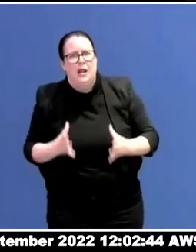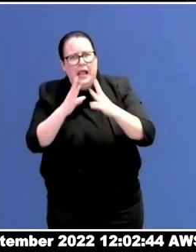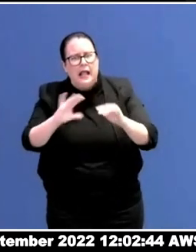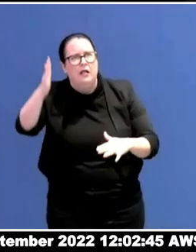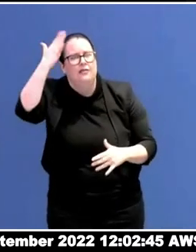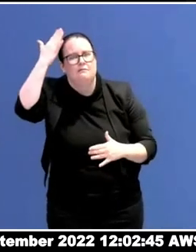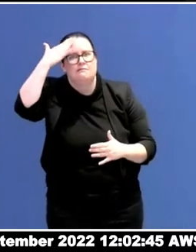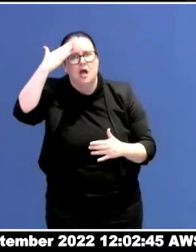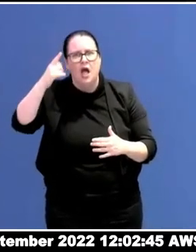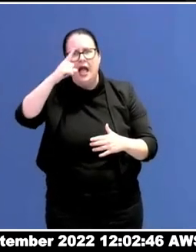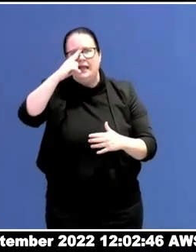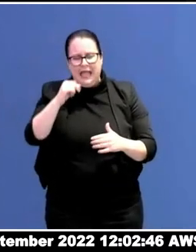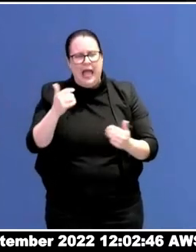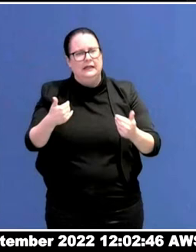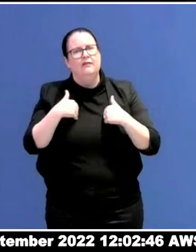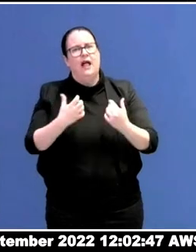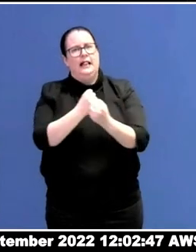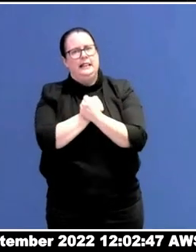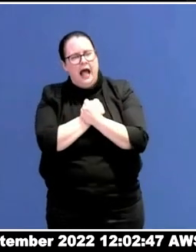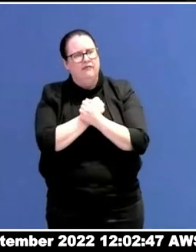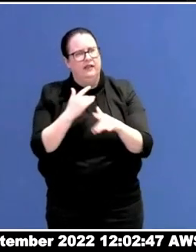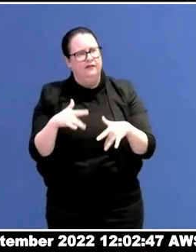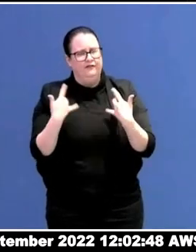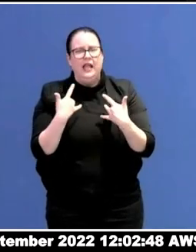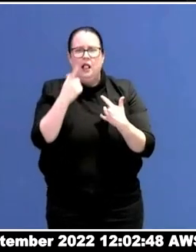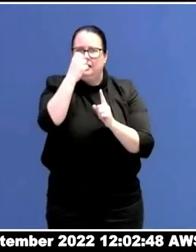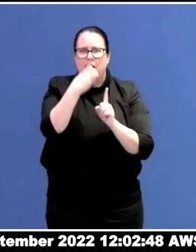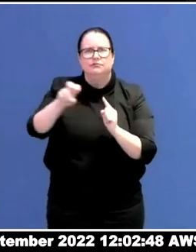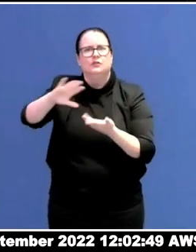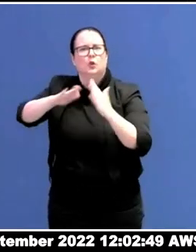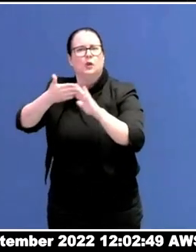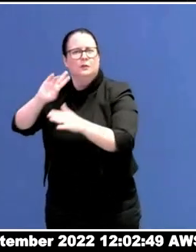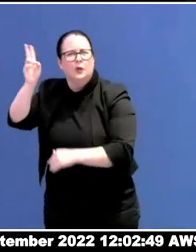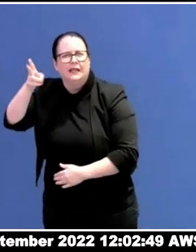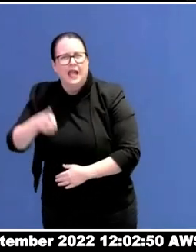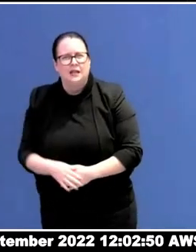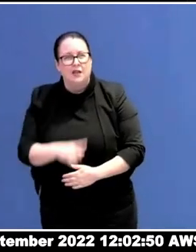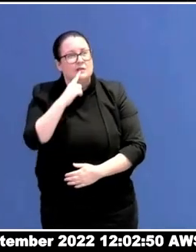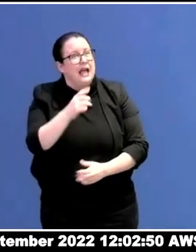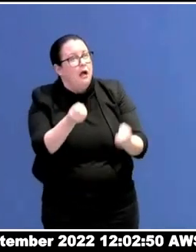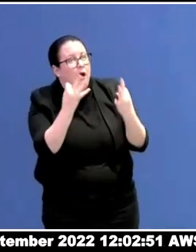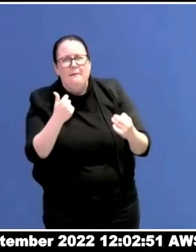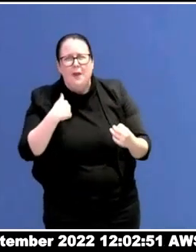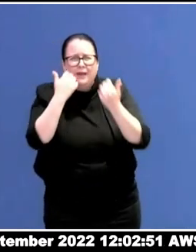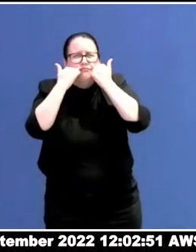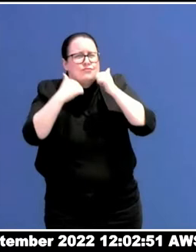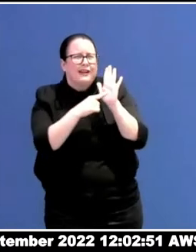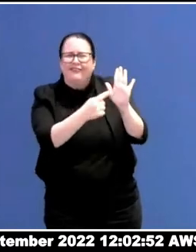bring that love into a prison system. Don't be so sensitive when we have programs that do work, but because of Banksia Hill